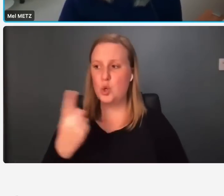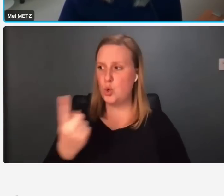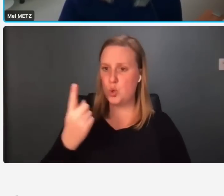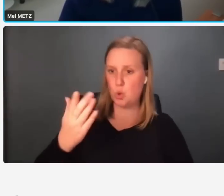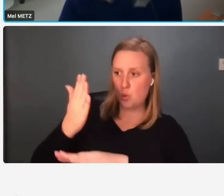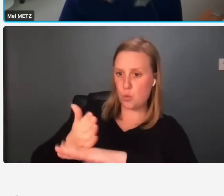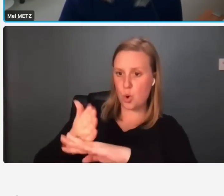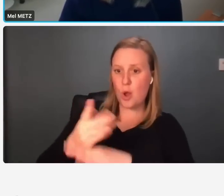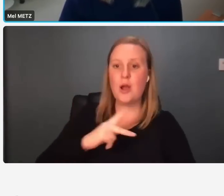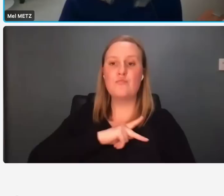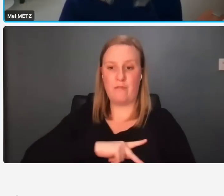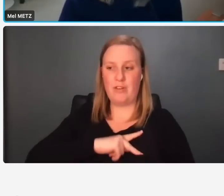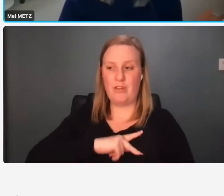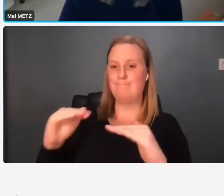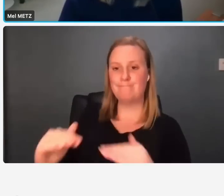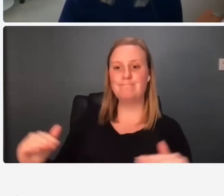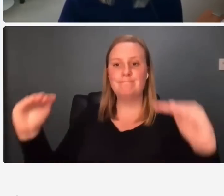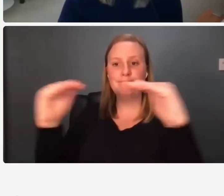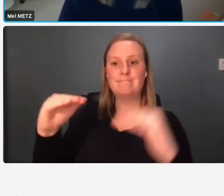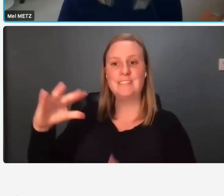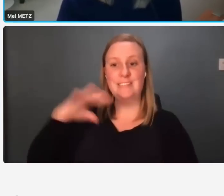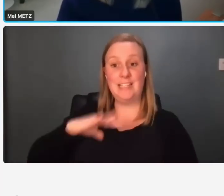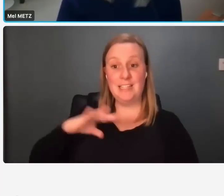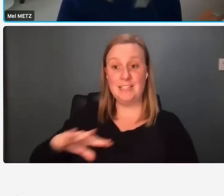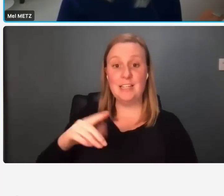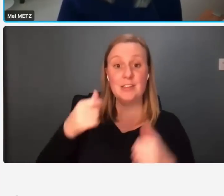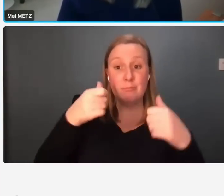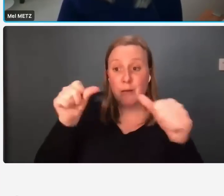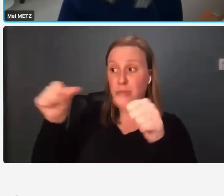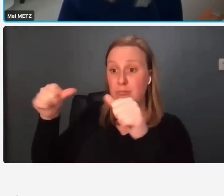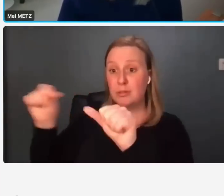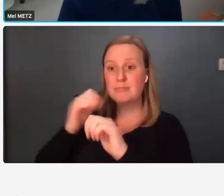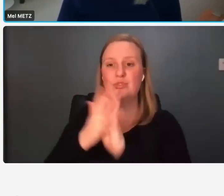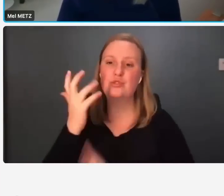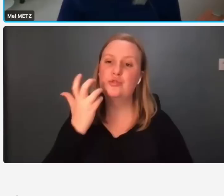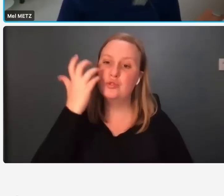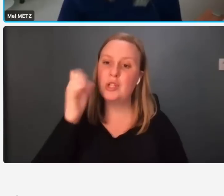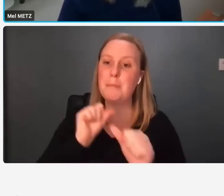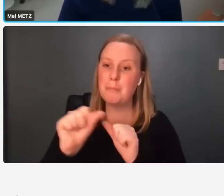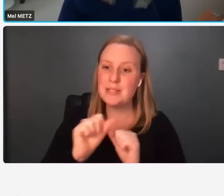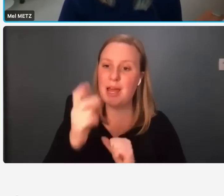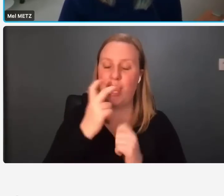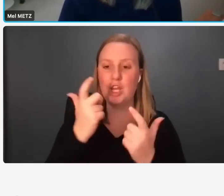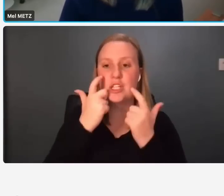contribute to a better aged care system for the future. While the new Act is being developed we've been